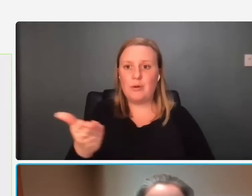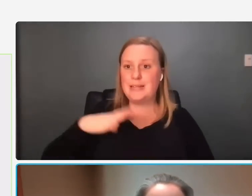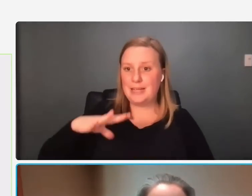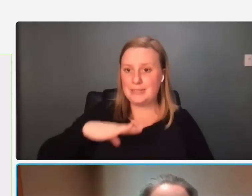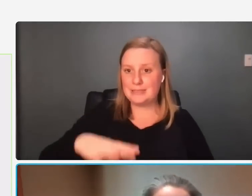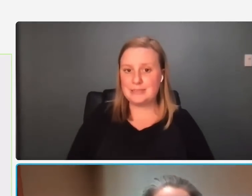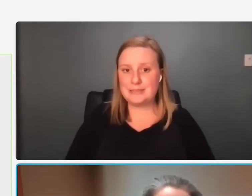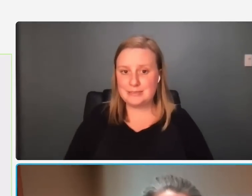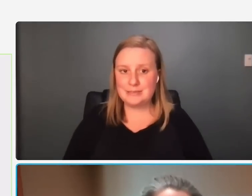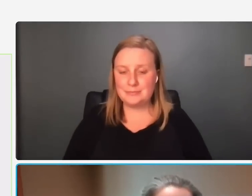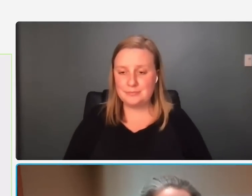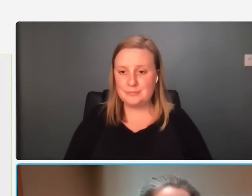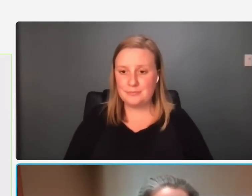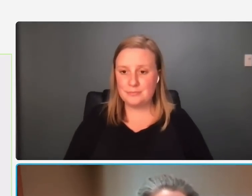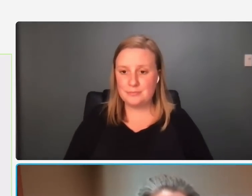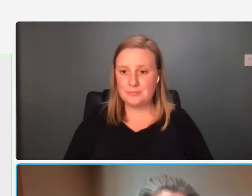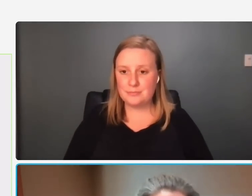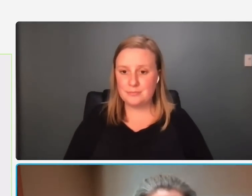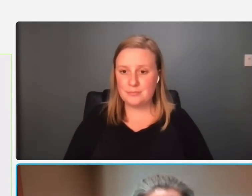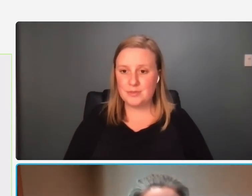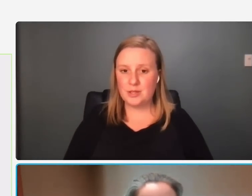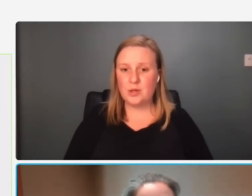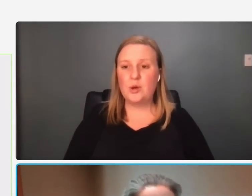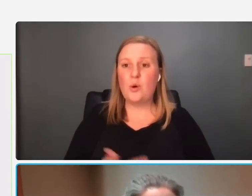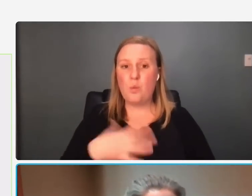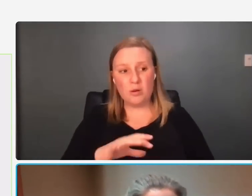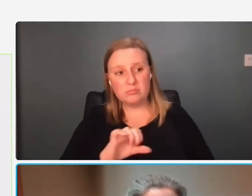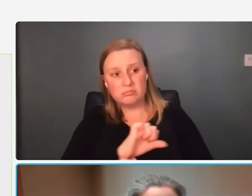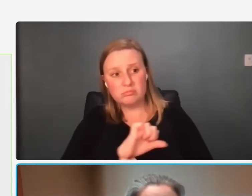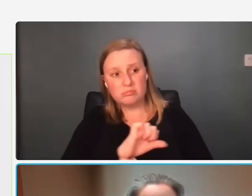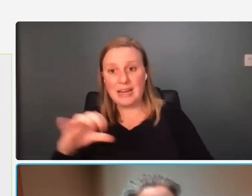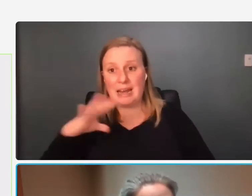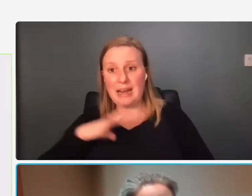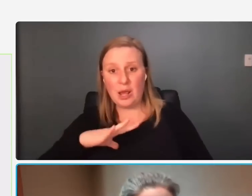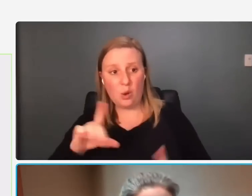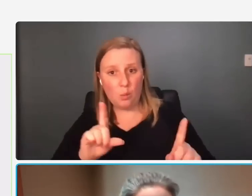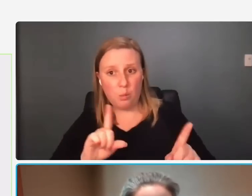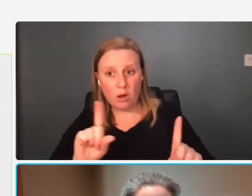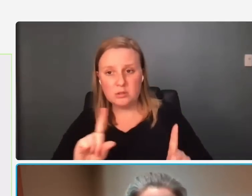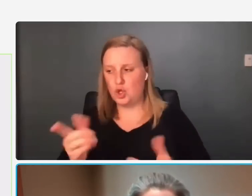which is that we want to better align services to needs. Currently there are billions of dollars of